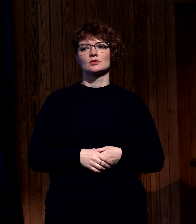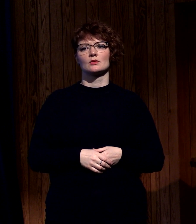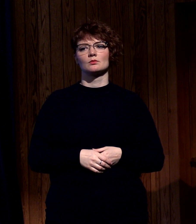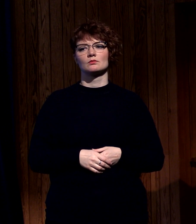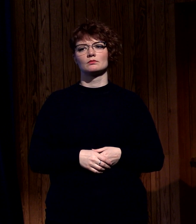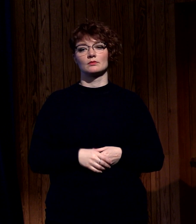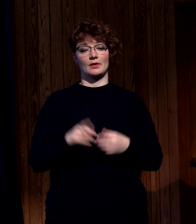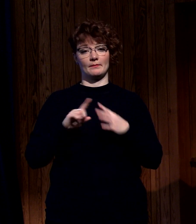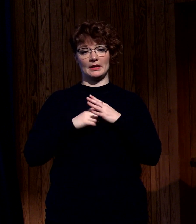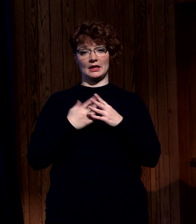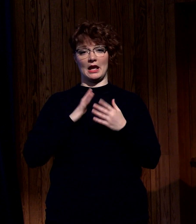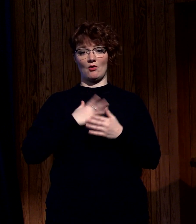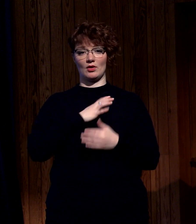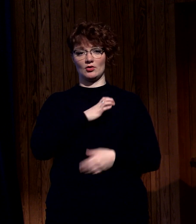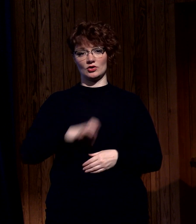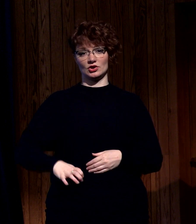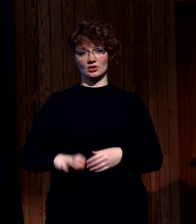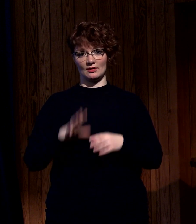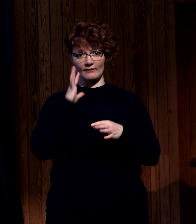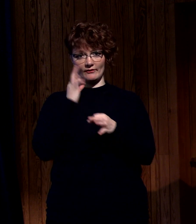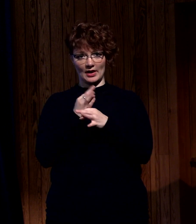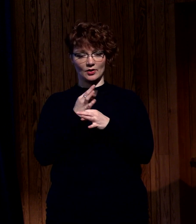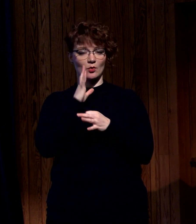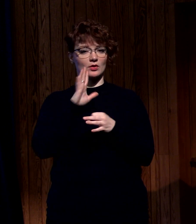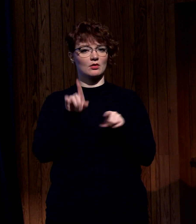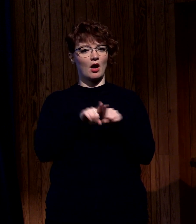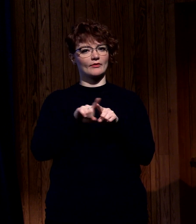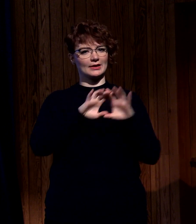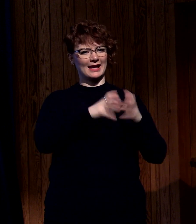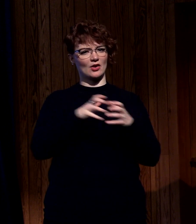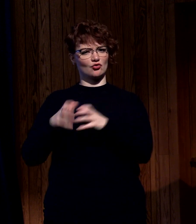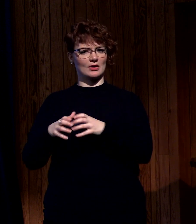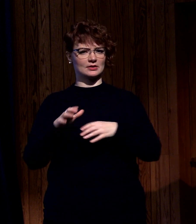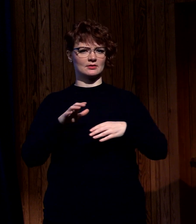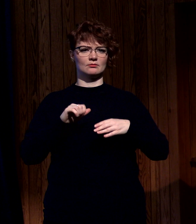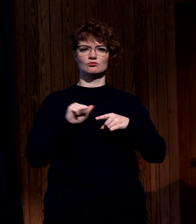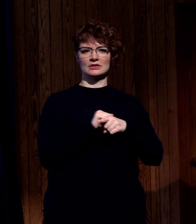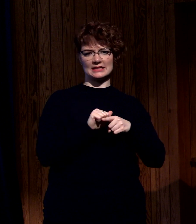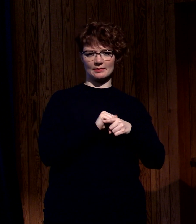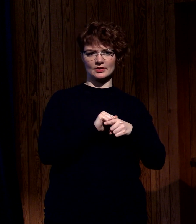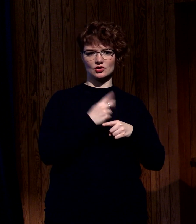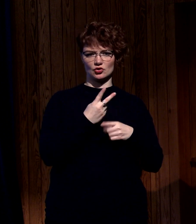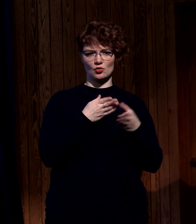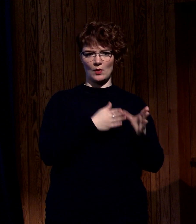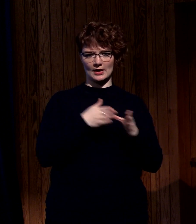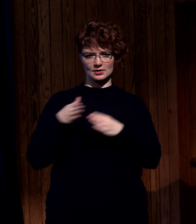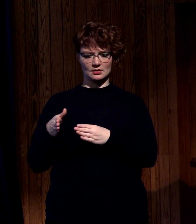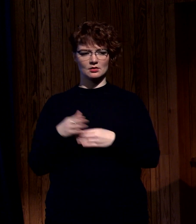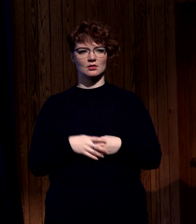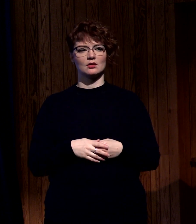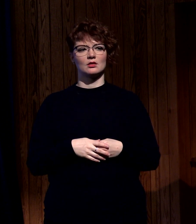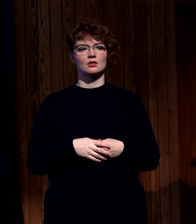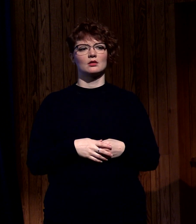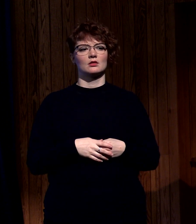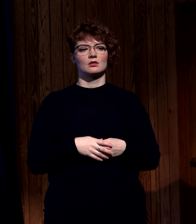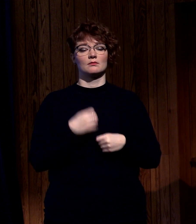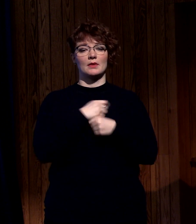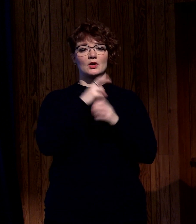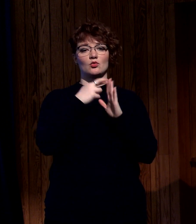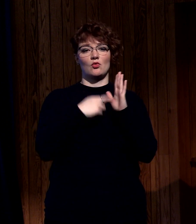our faith would often categorize the disciplines in these two ways. Crafting a Rule of Life is considering how your daily,